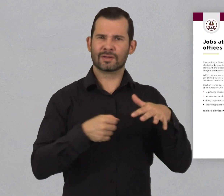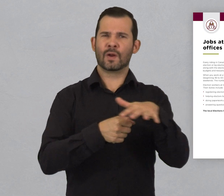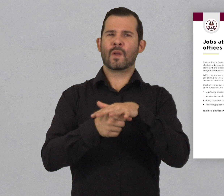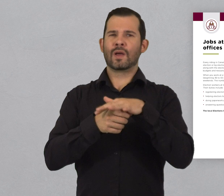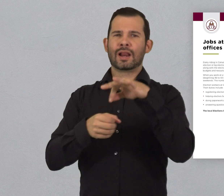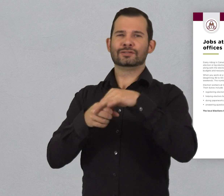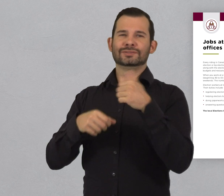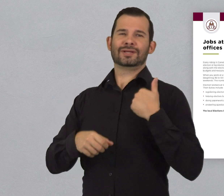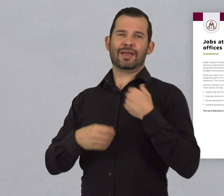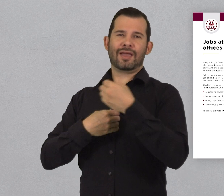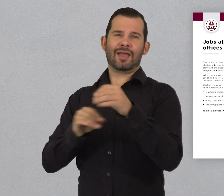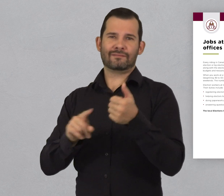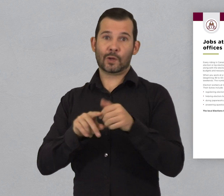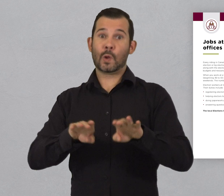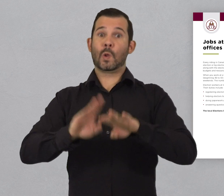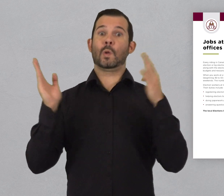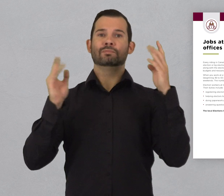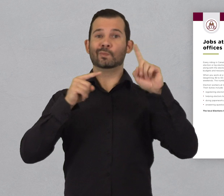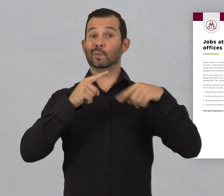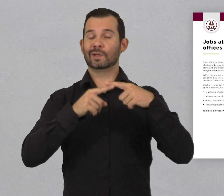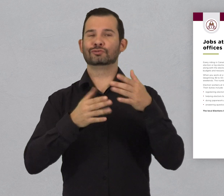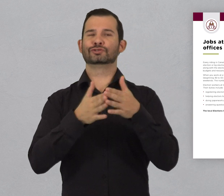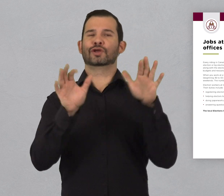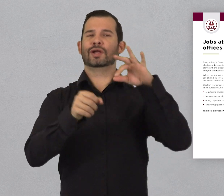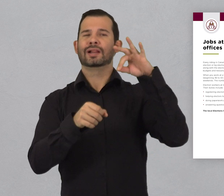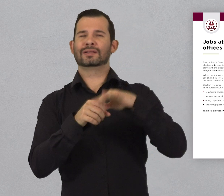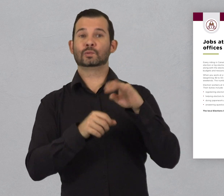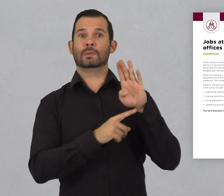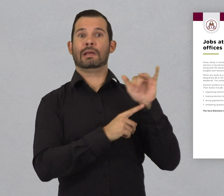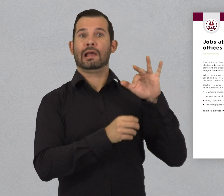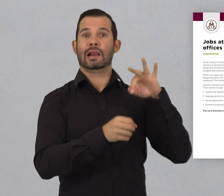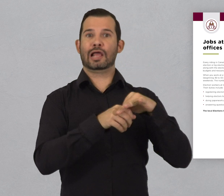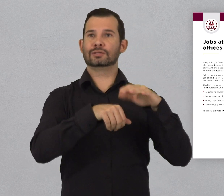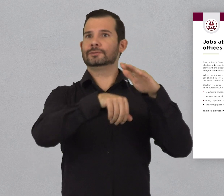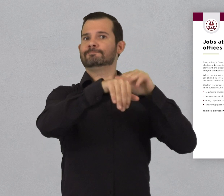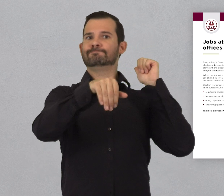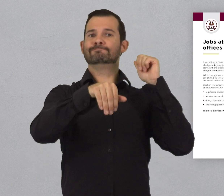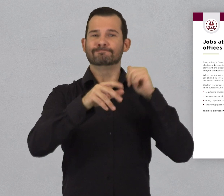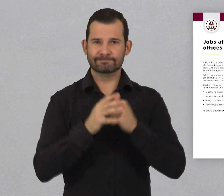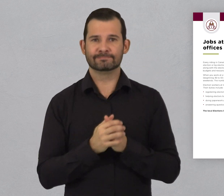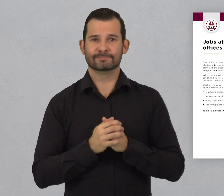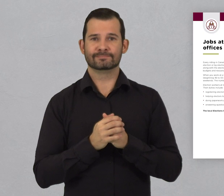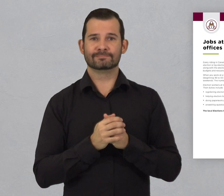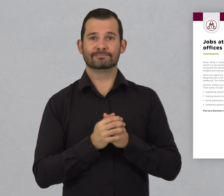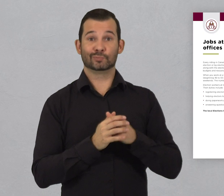Elections Canada office, which opens when a general election or by-election is called.